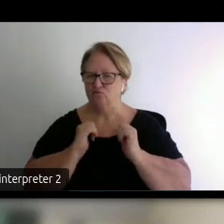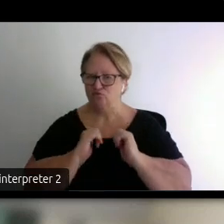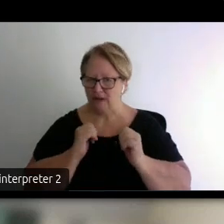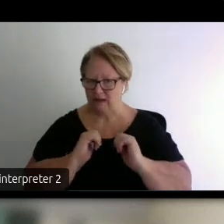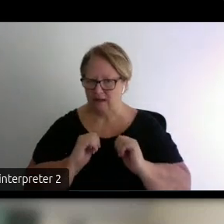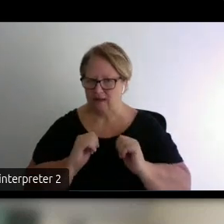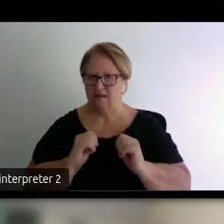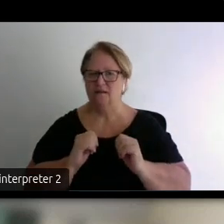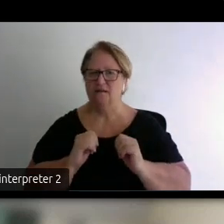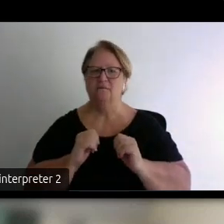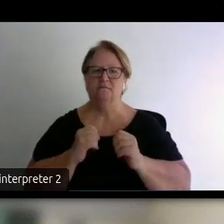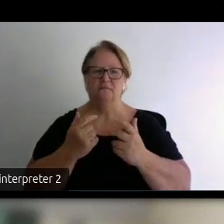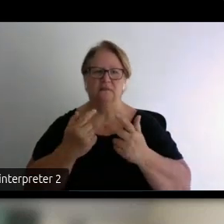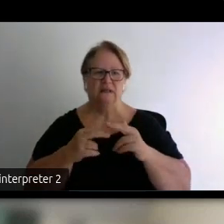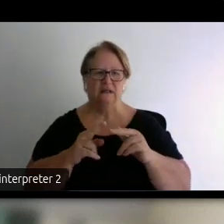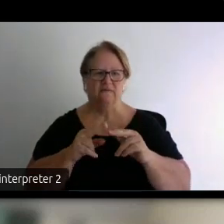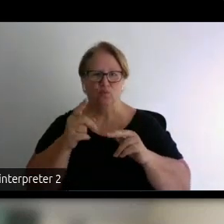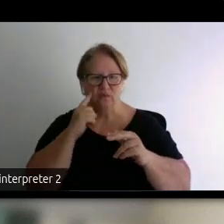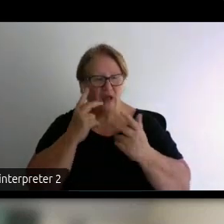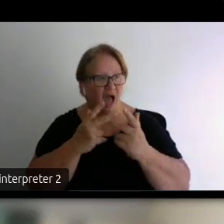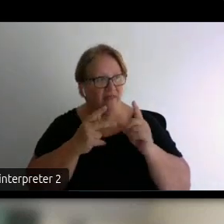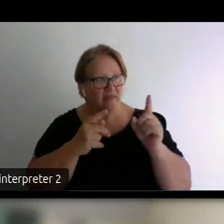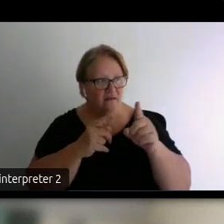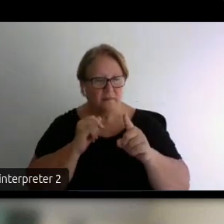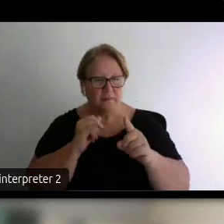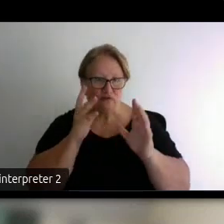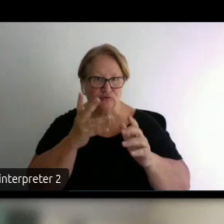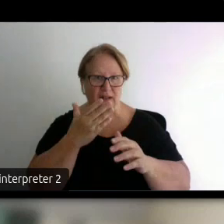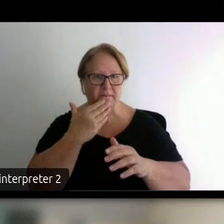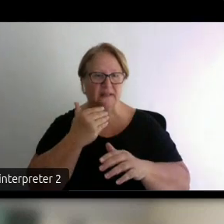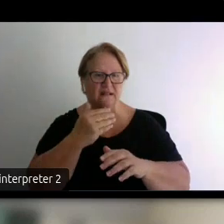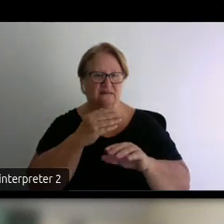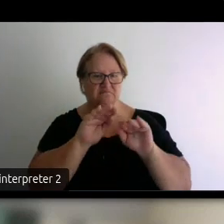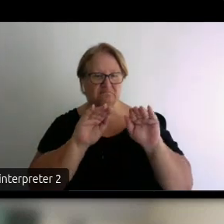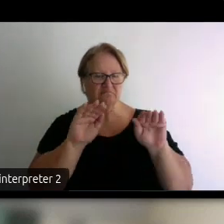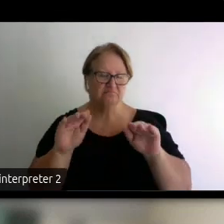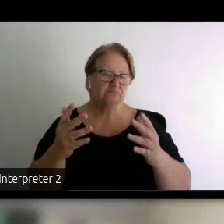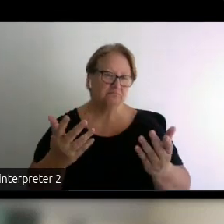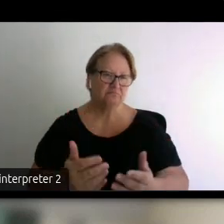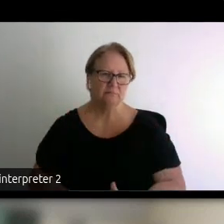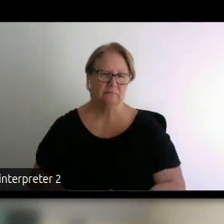deal with that you think may be interested, please feel free to give them my details. Um and I hope